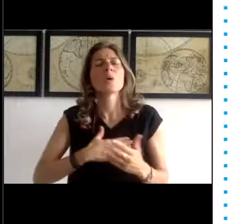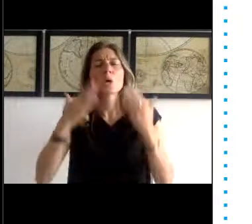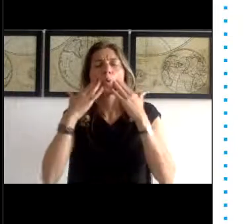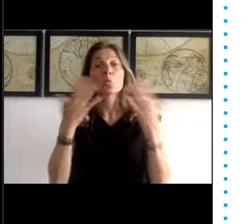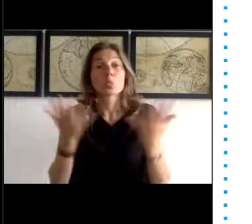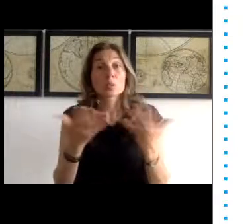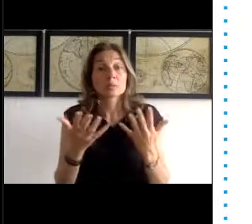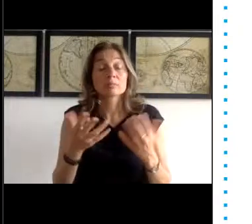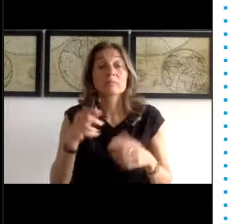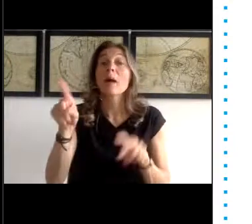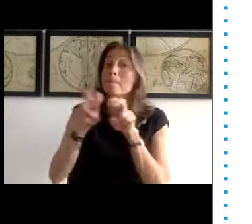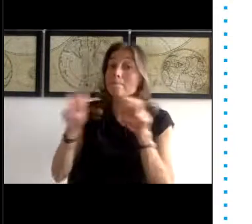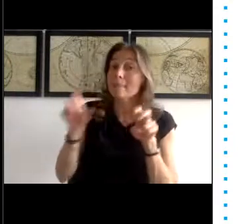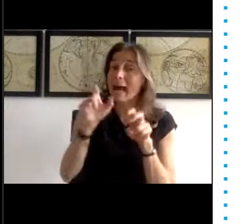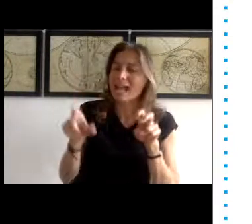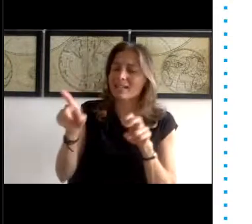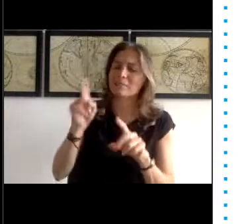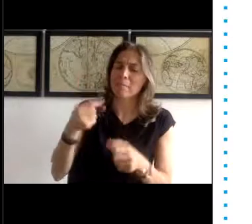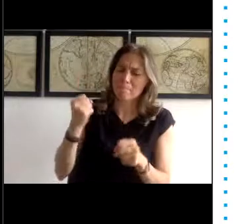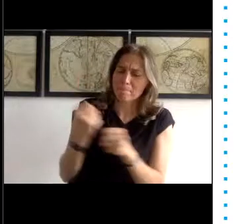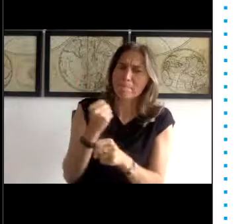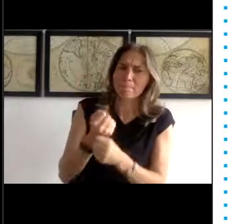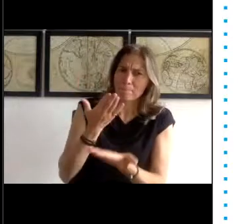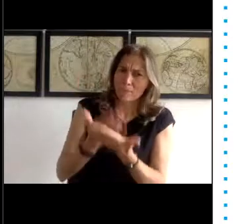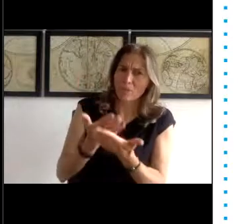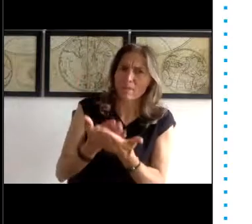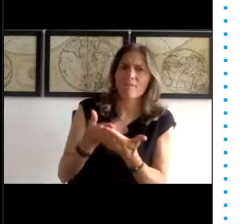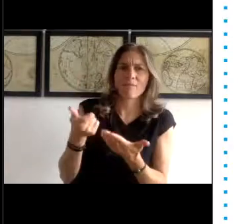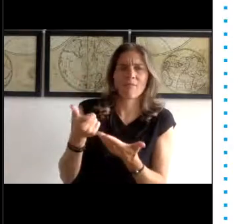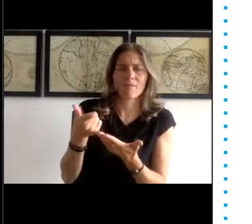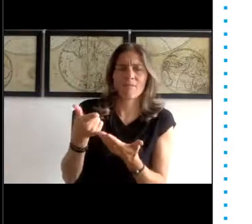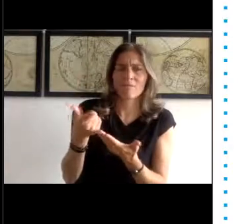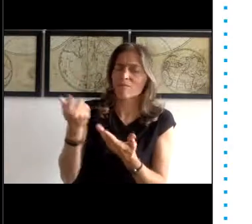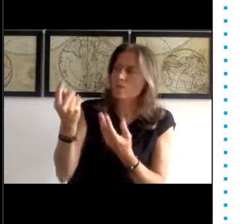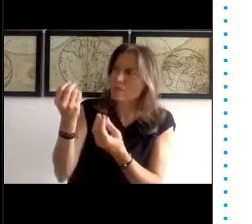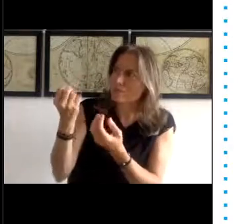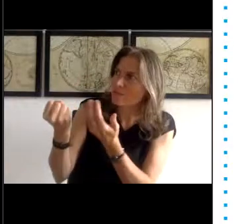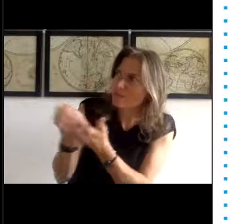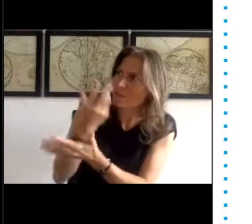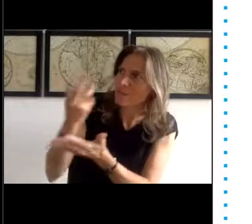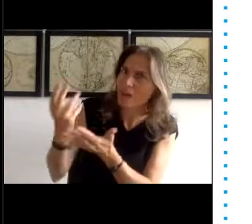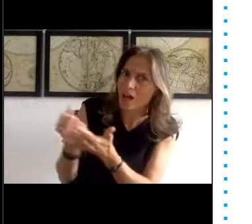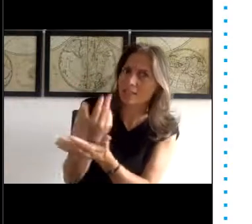In the community where I lived during my exchange, I met with a different perspective on blindness.